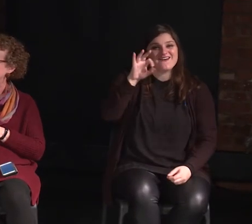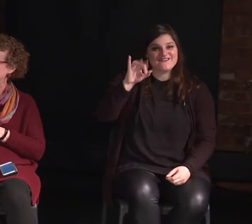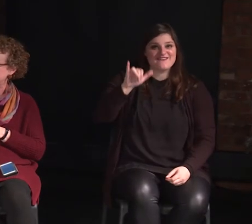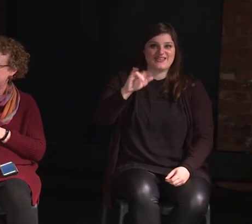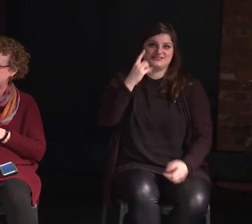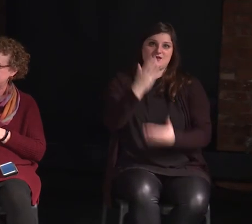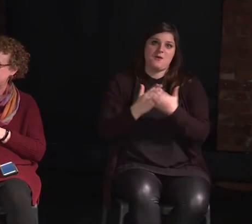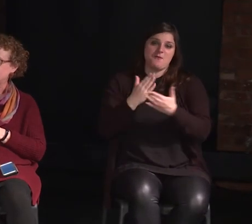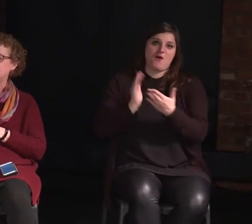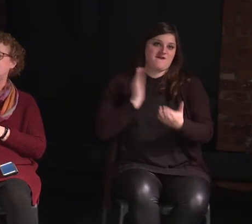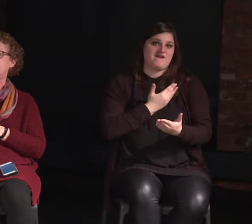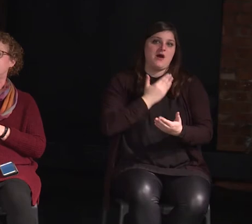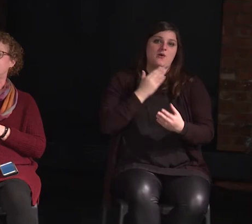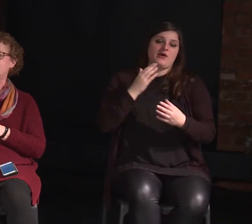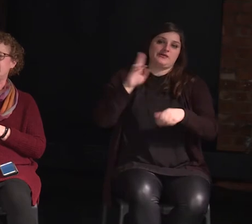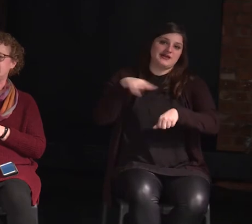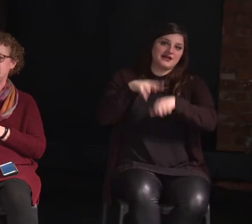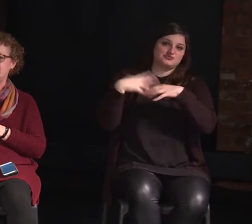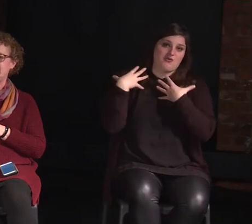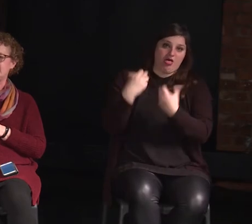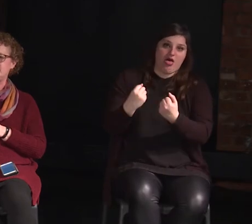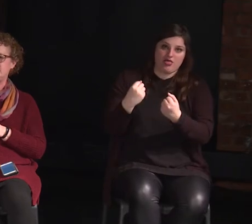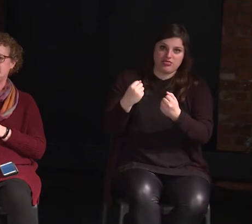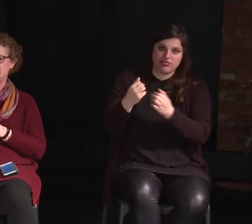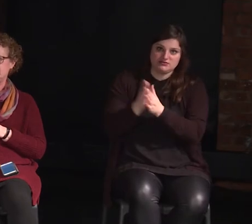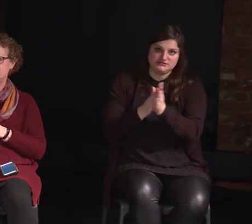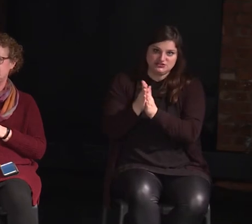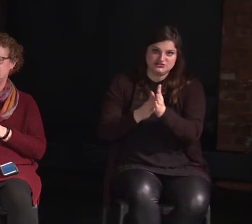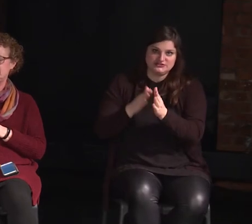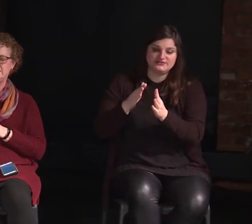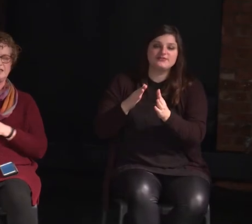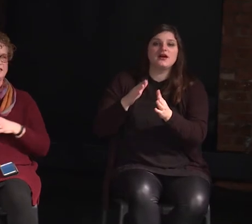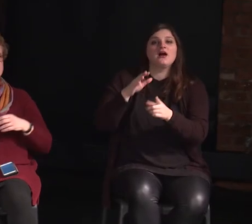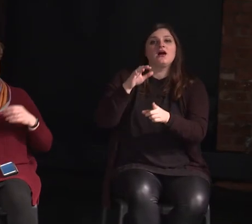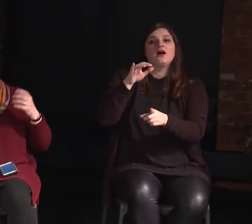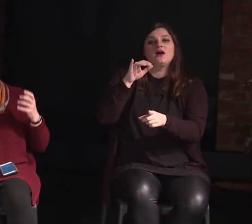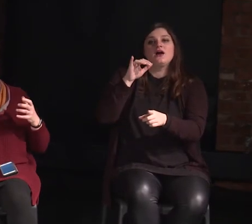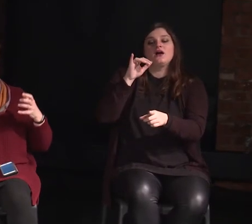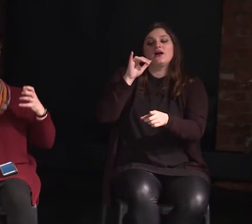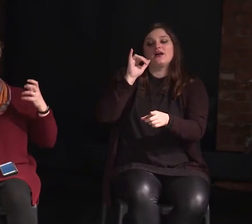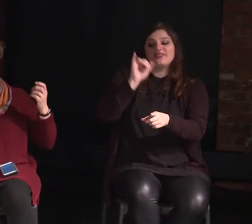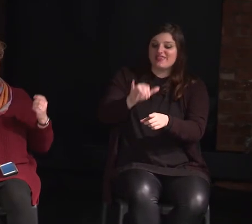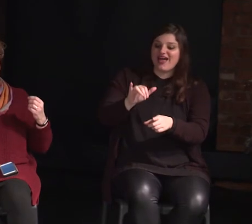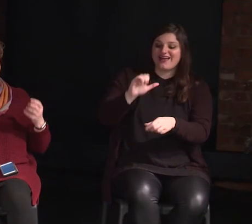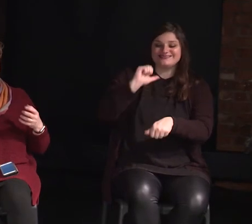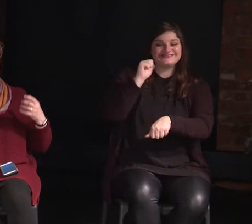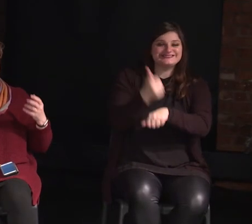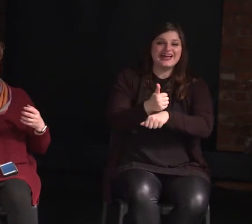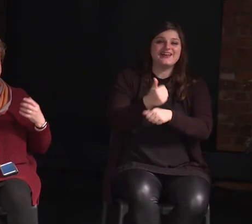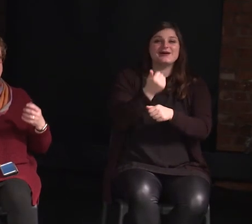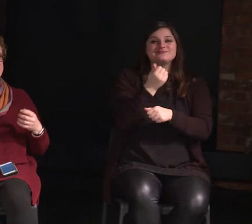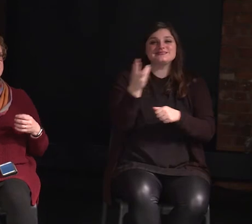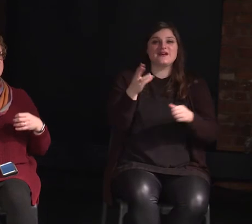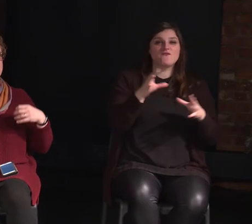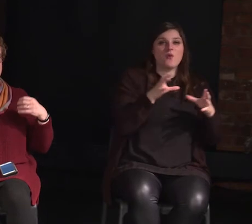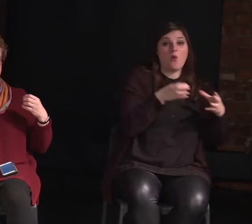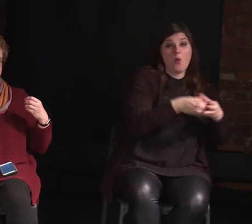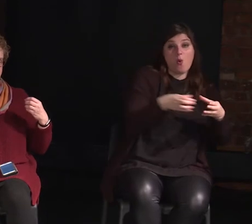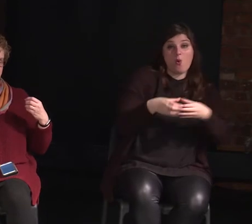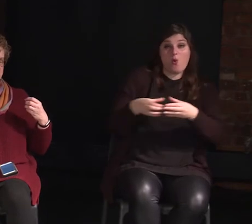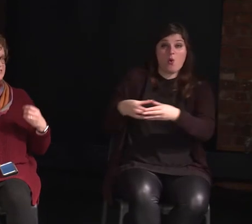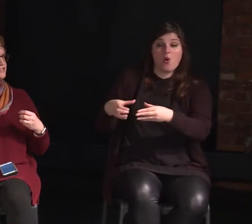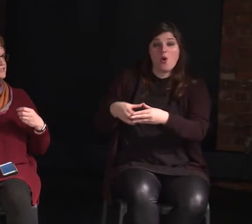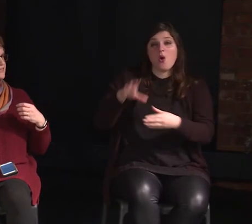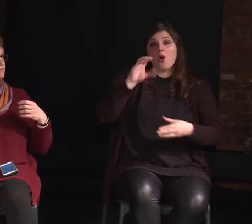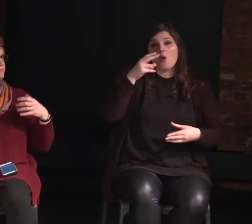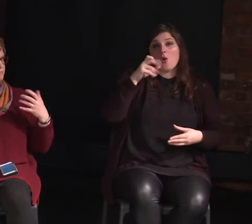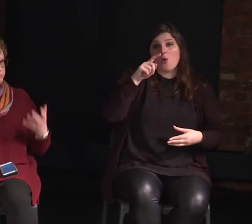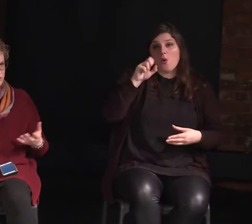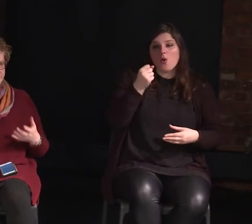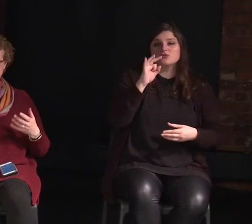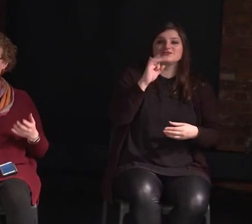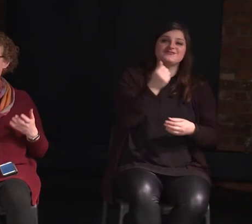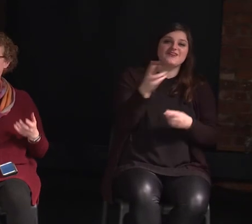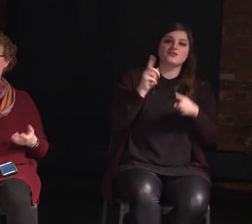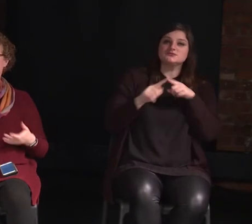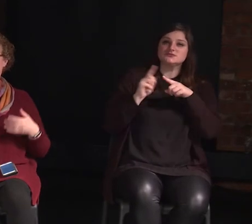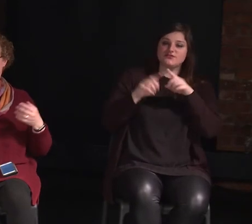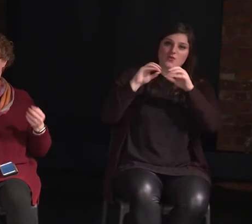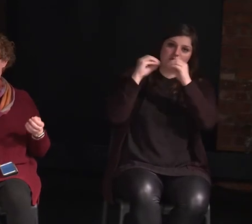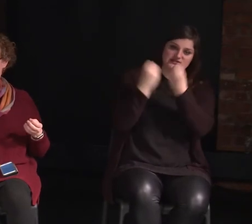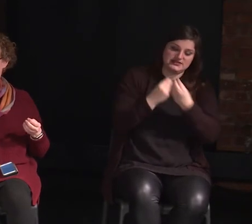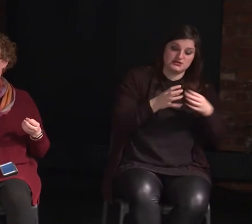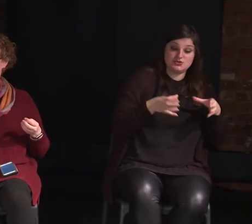initiative that has selected cohorts of underrepresented organizations that pull their weight through